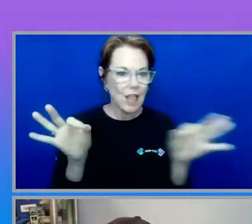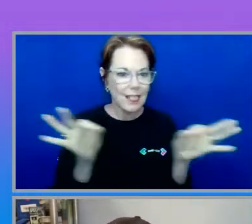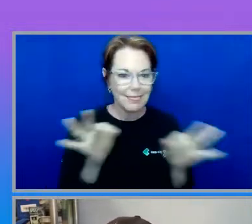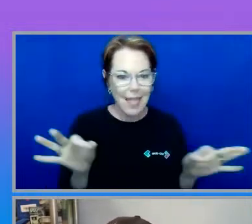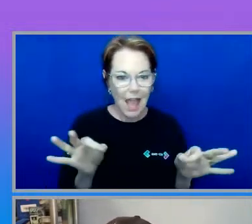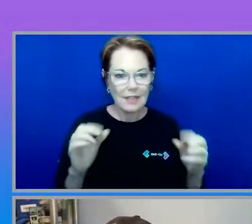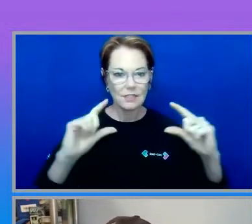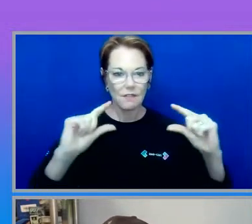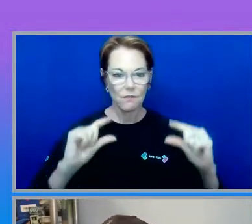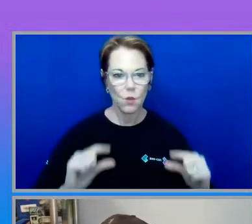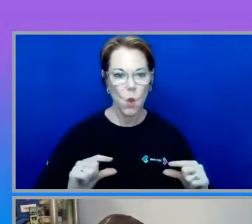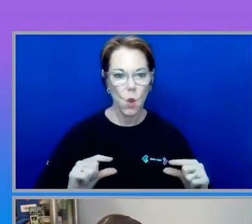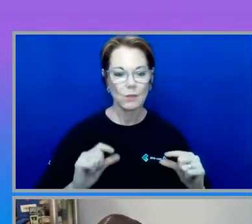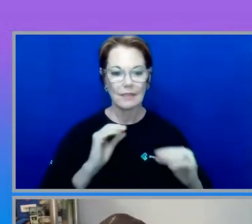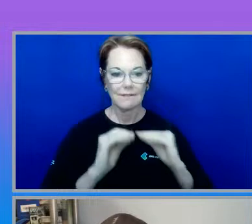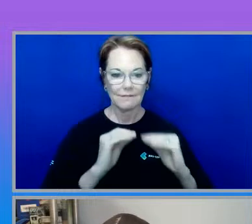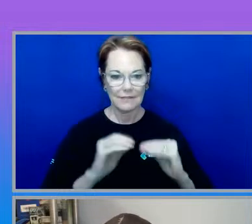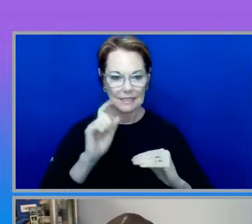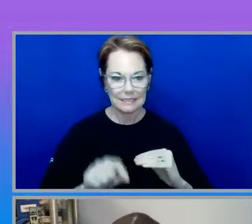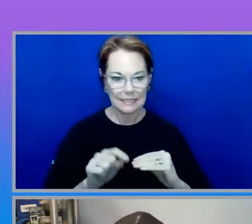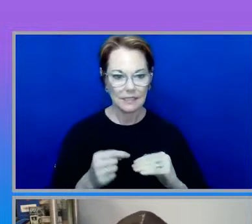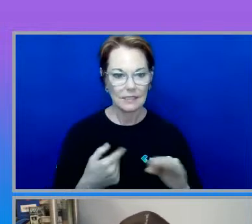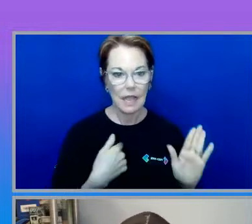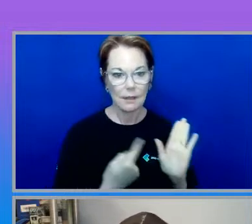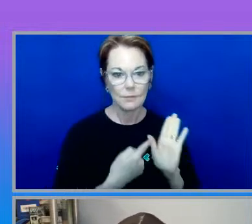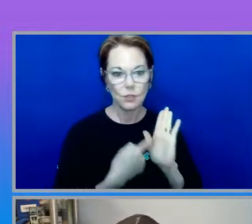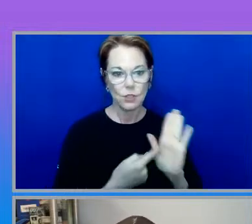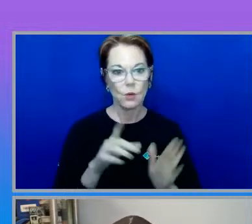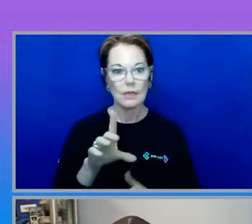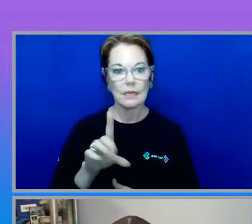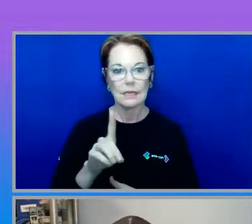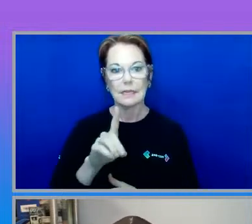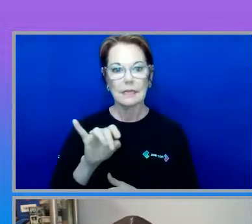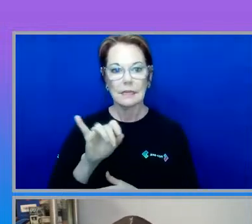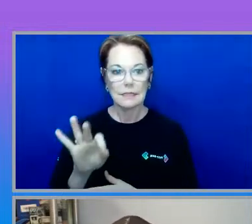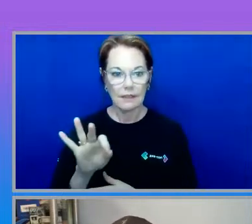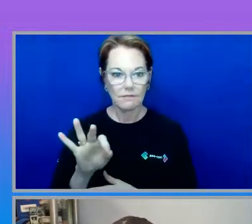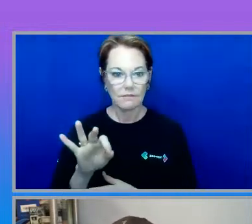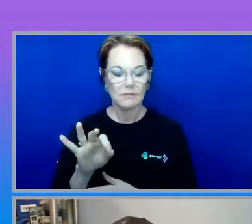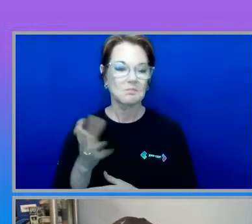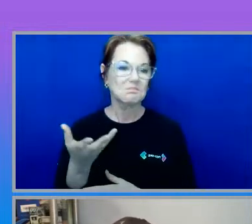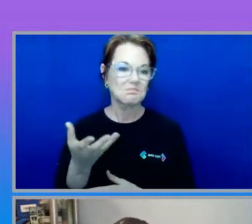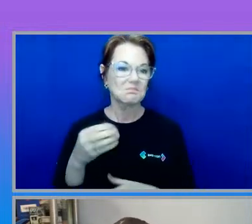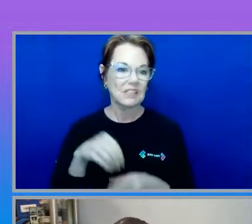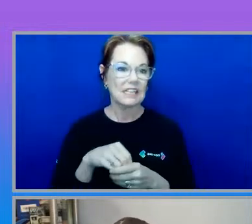So let's look at this just for a second here. So I'm showing a